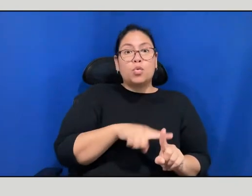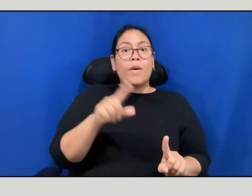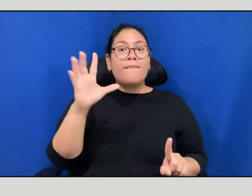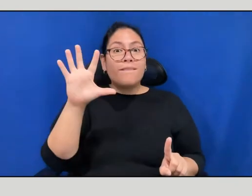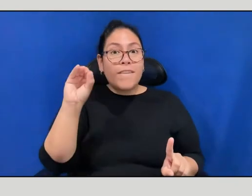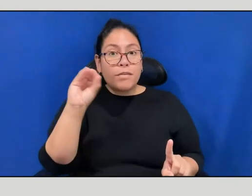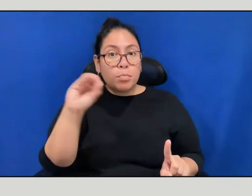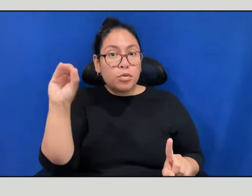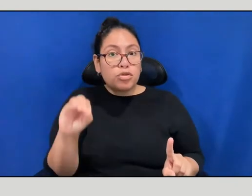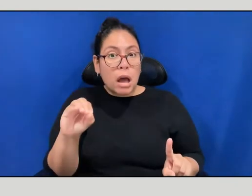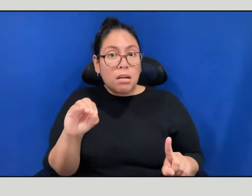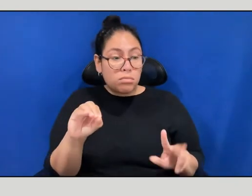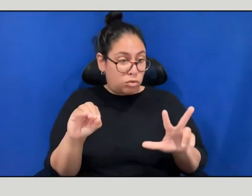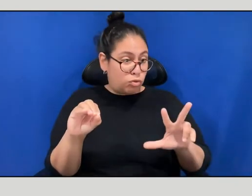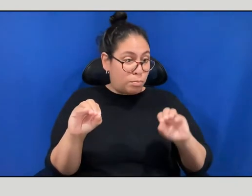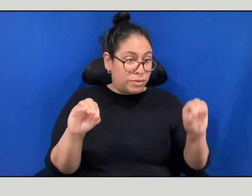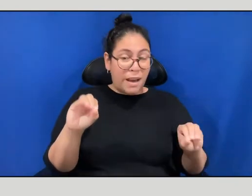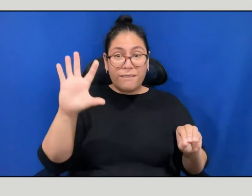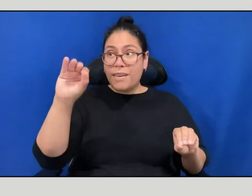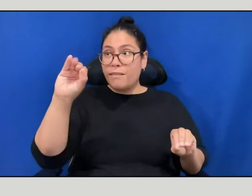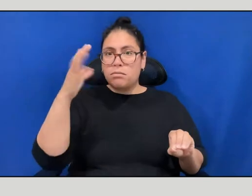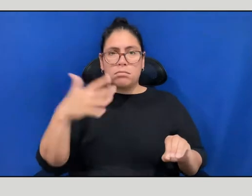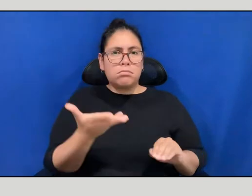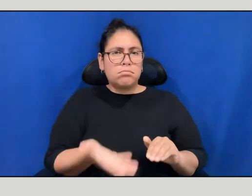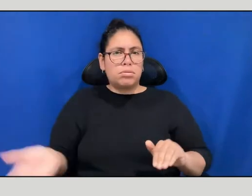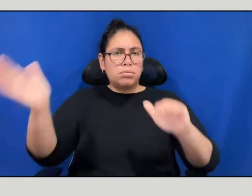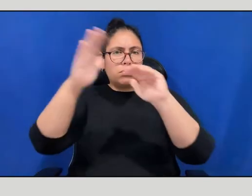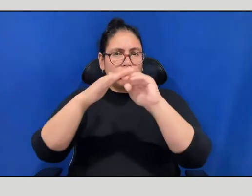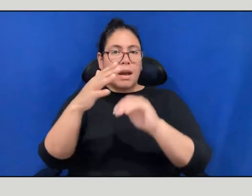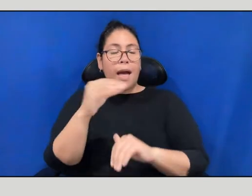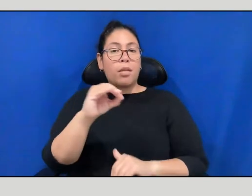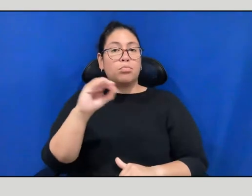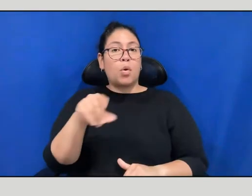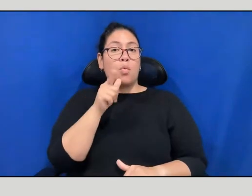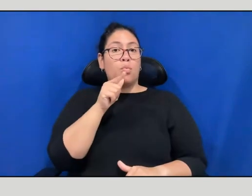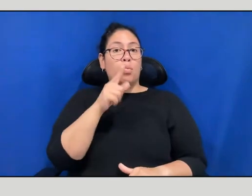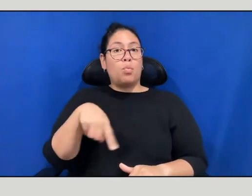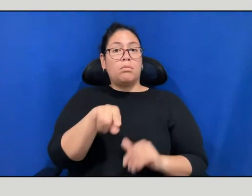and the percentage of people who identified as Black stayed relatively stable.